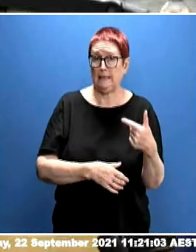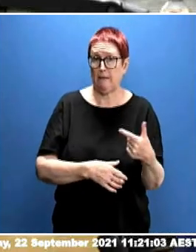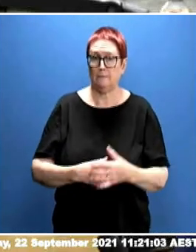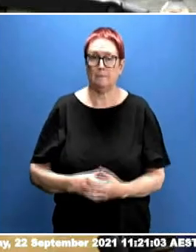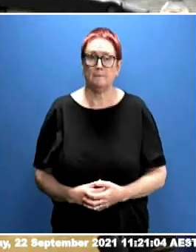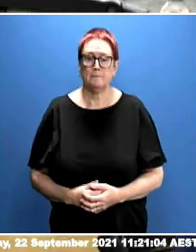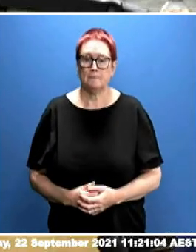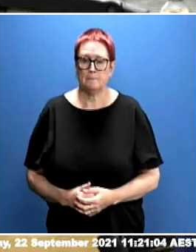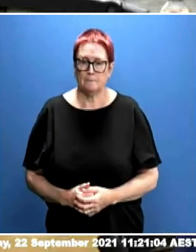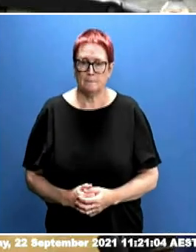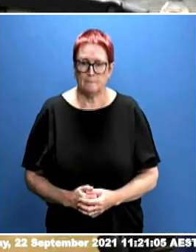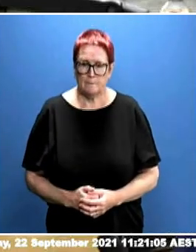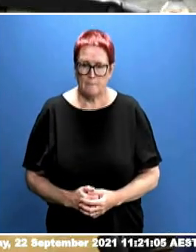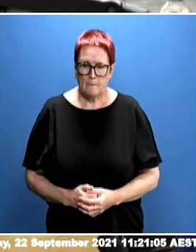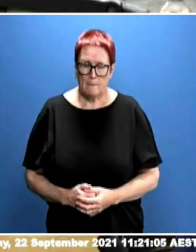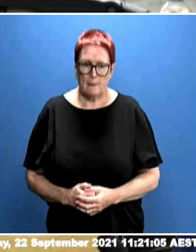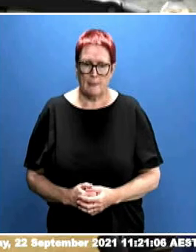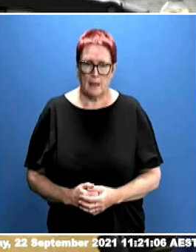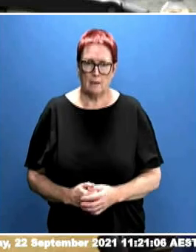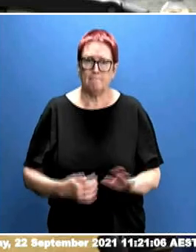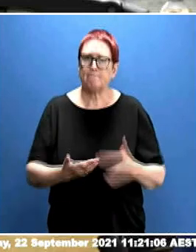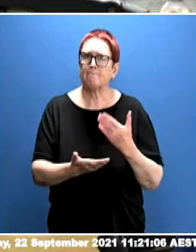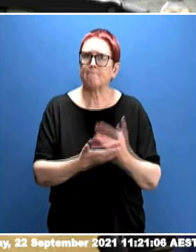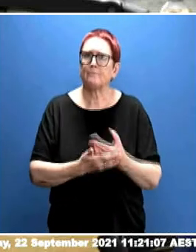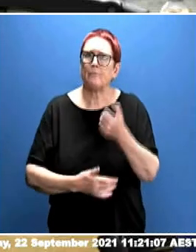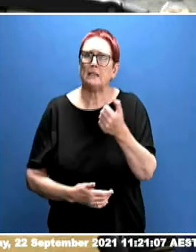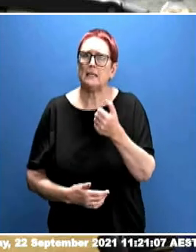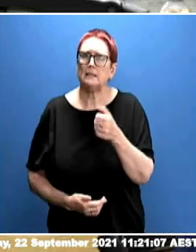I tender that statement and asked it be marked Exhibit 16.21.